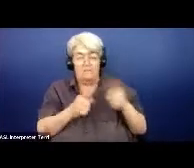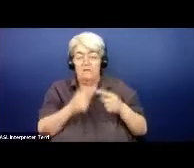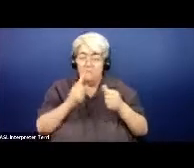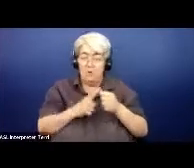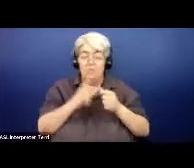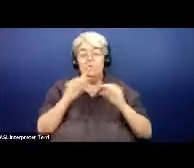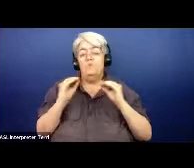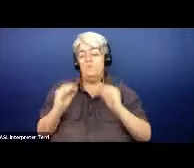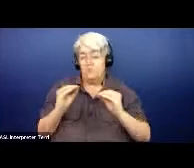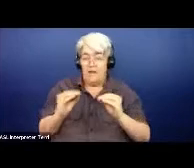the criminal and juvenile justice